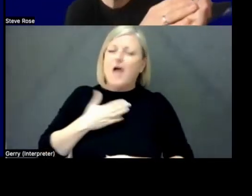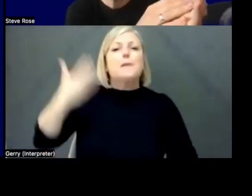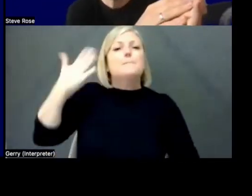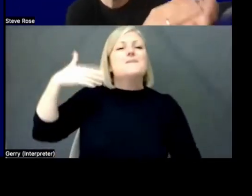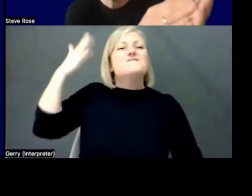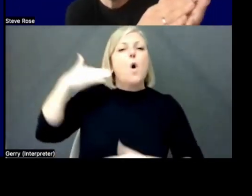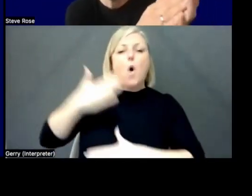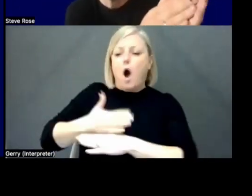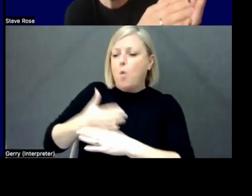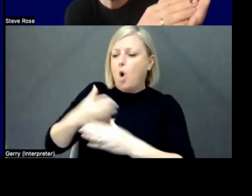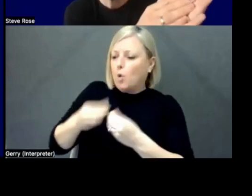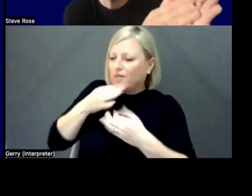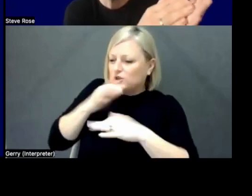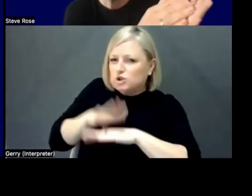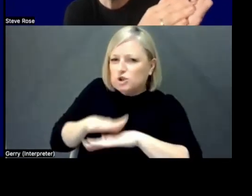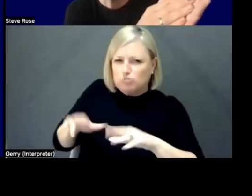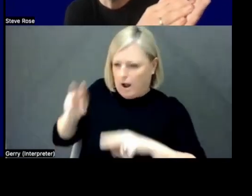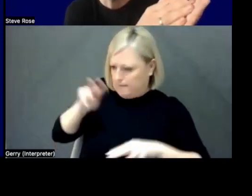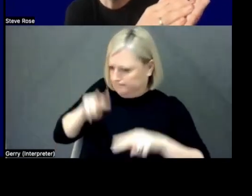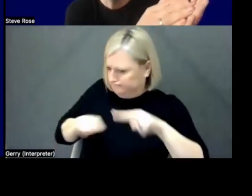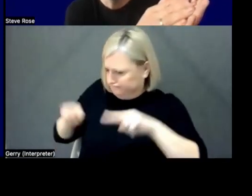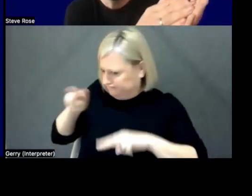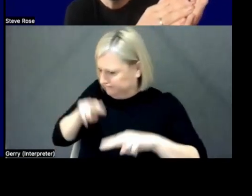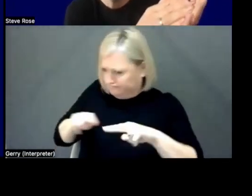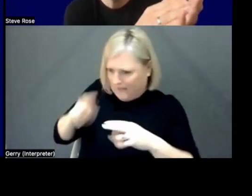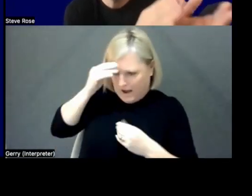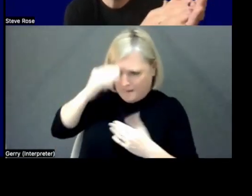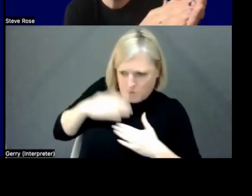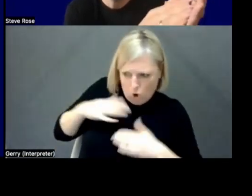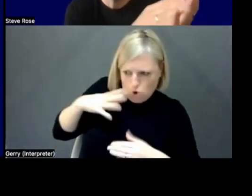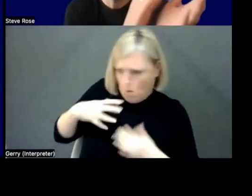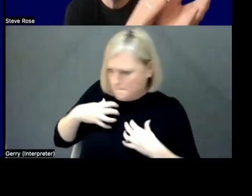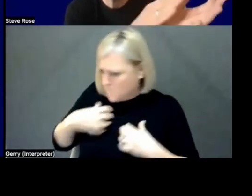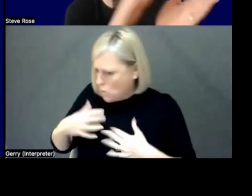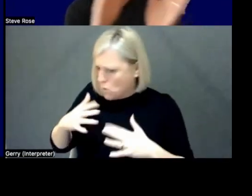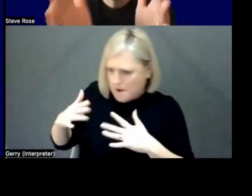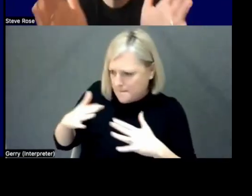for something to let me know that you want more of something, which is great, but unless the put